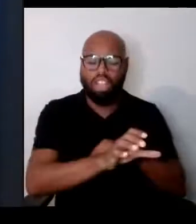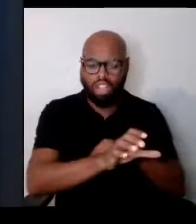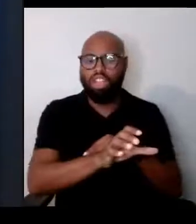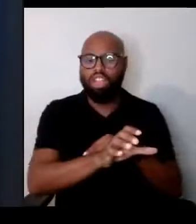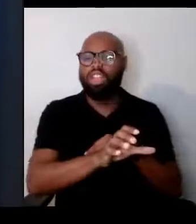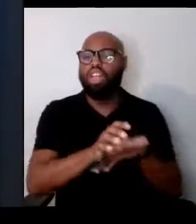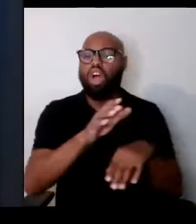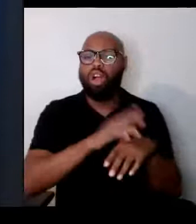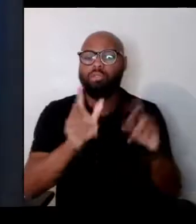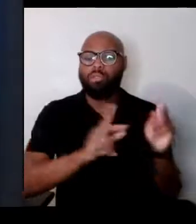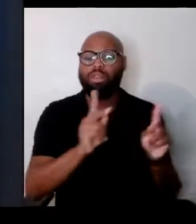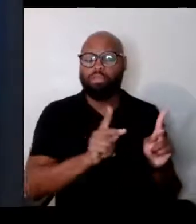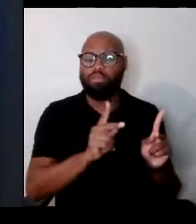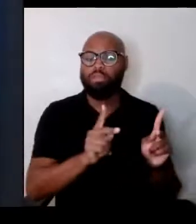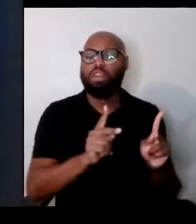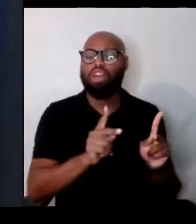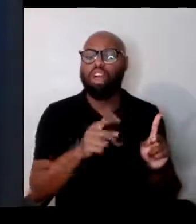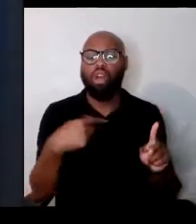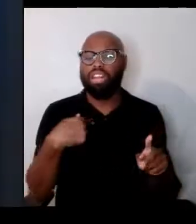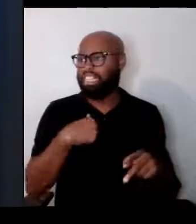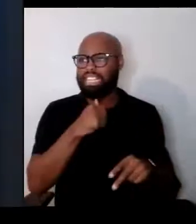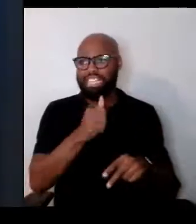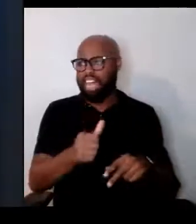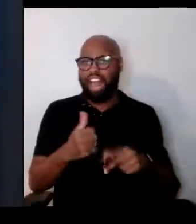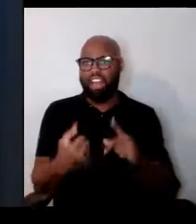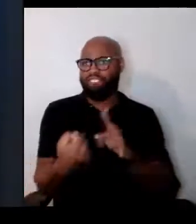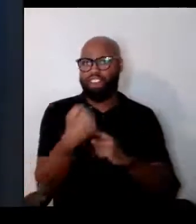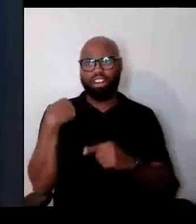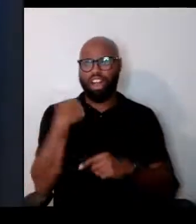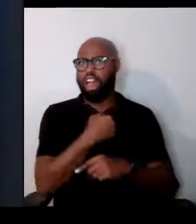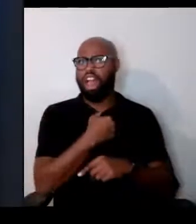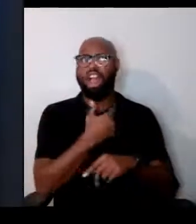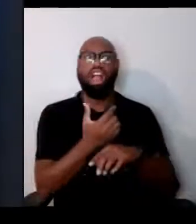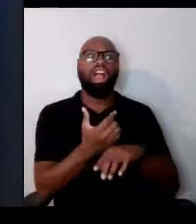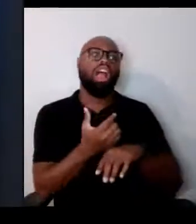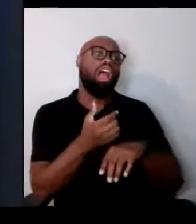it would not affect our conscious. So go back to slavery, go back to the Native Americans,